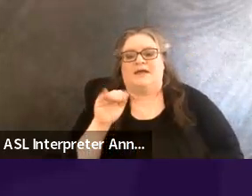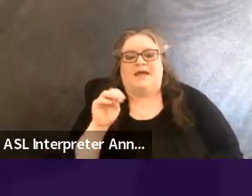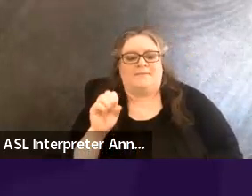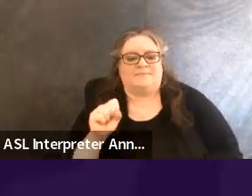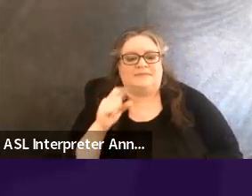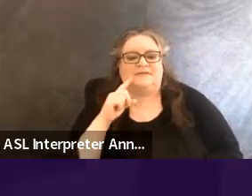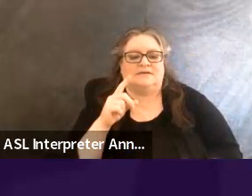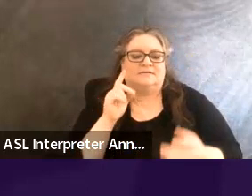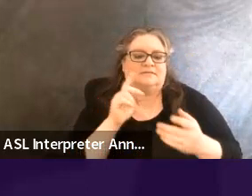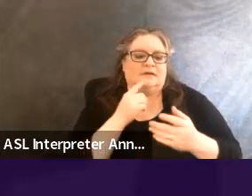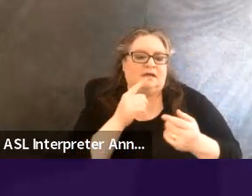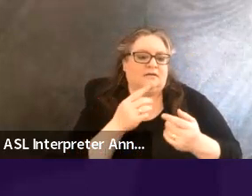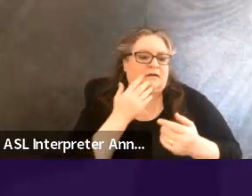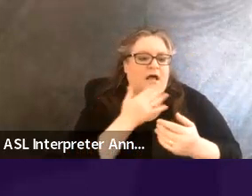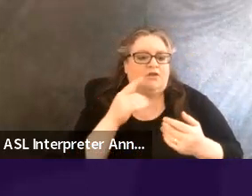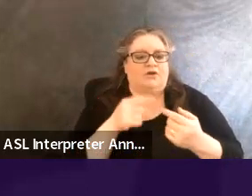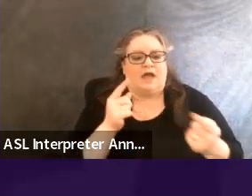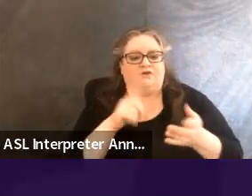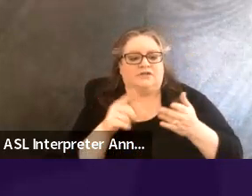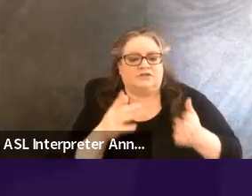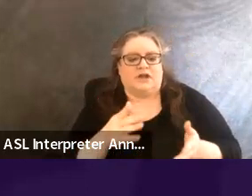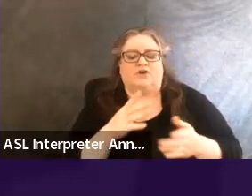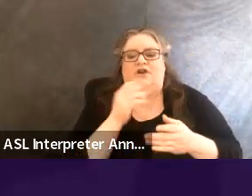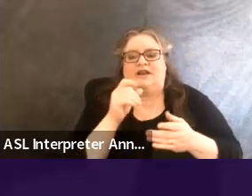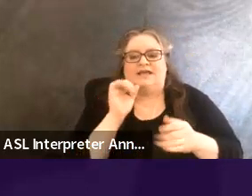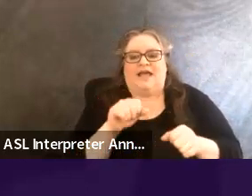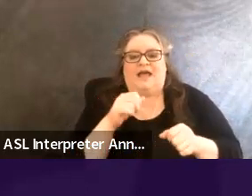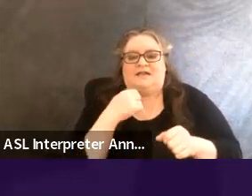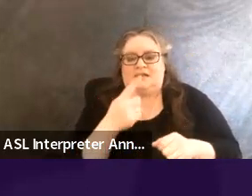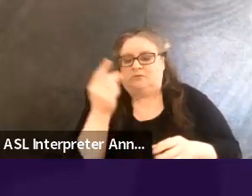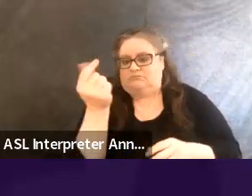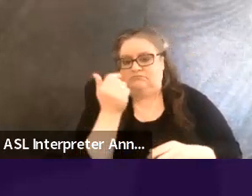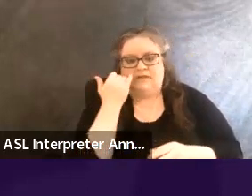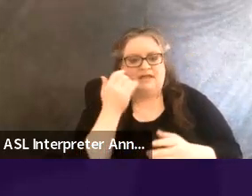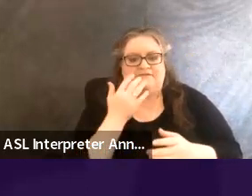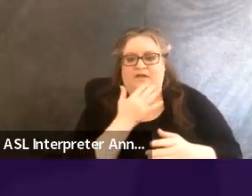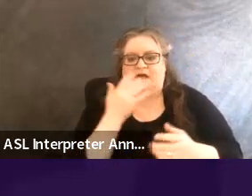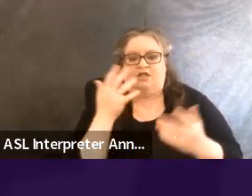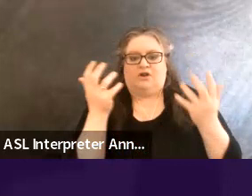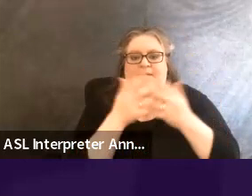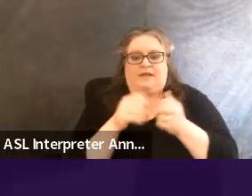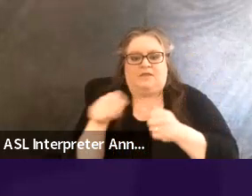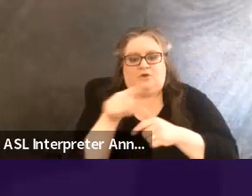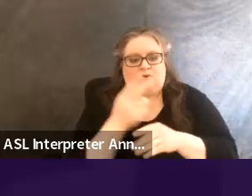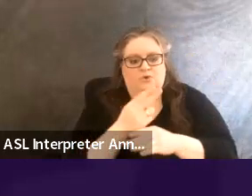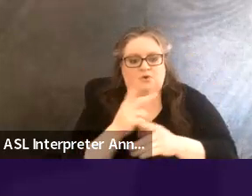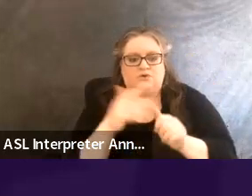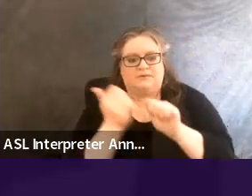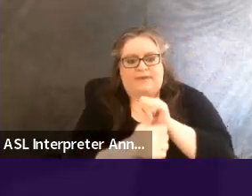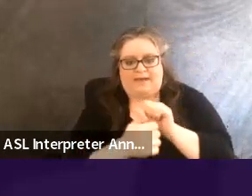for any quick check and it can tell you right away if the color combination you're using passes the guidelines